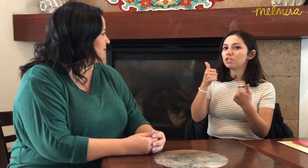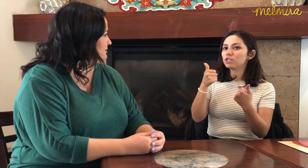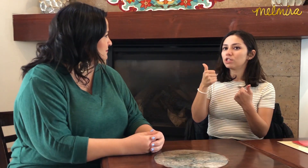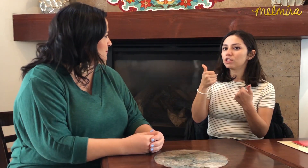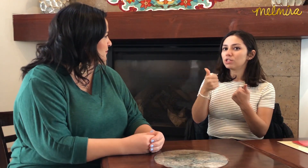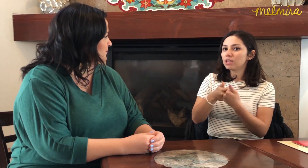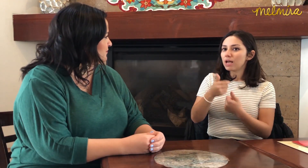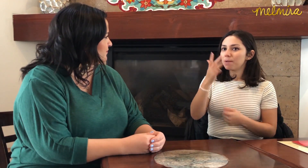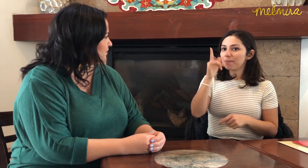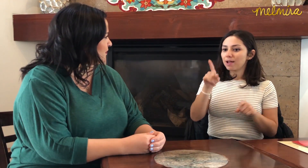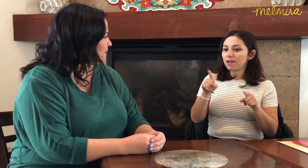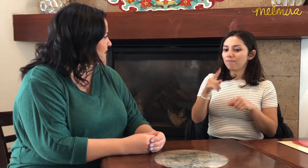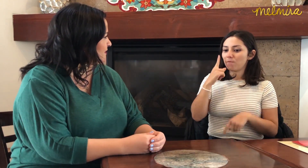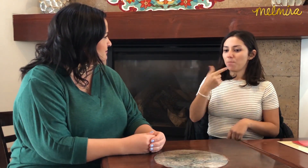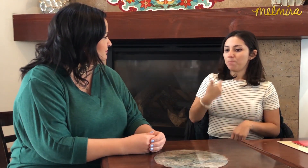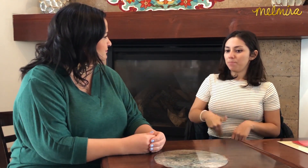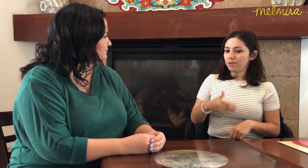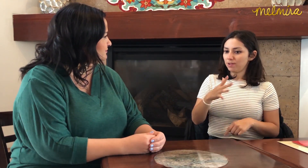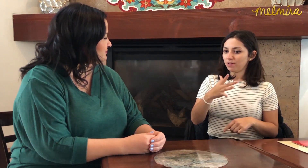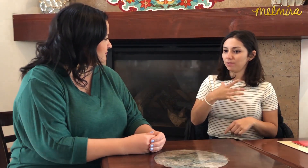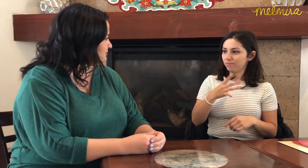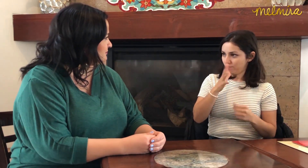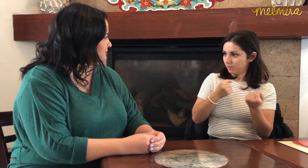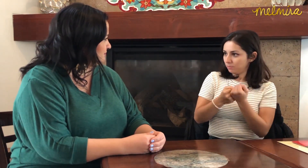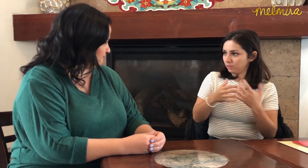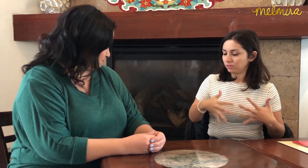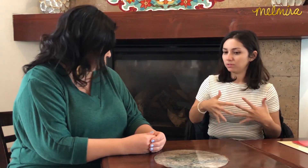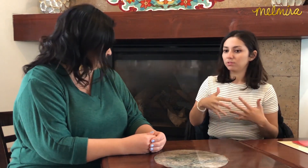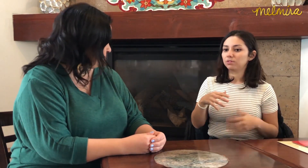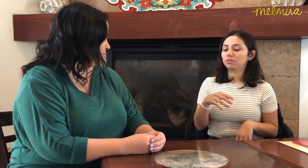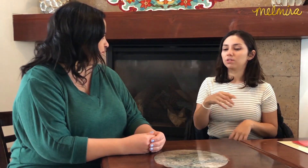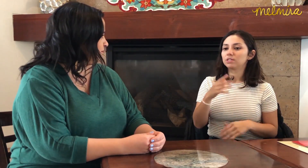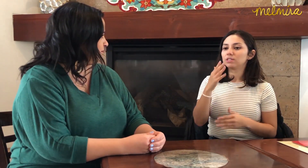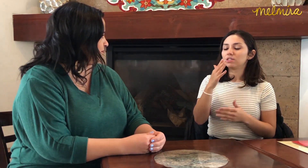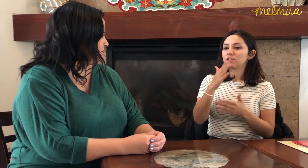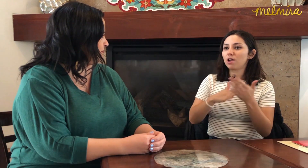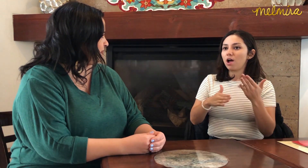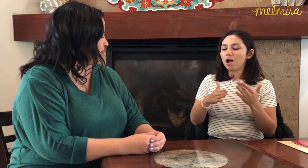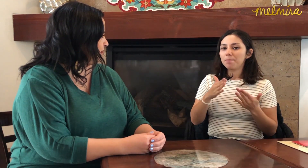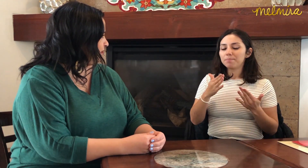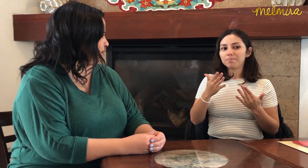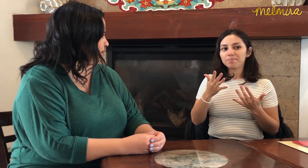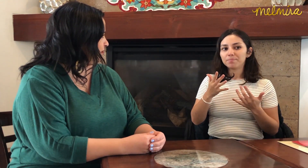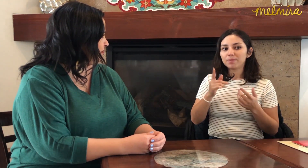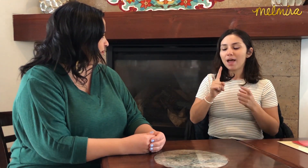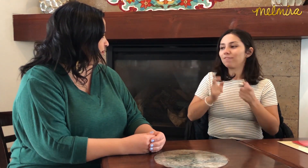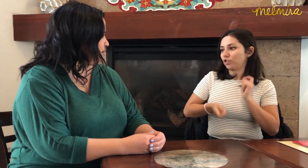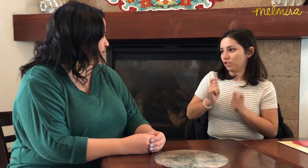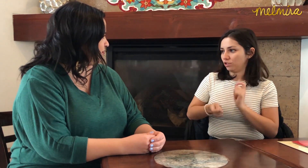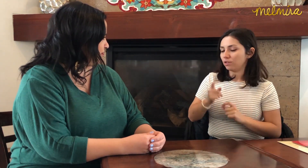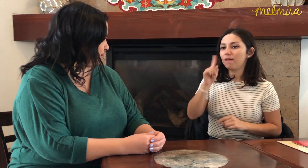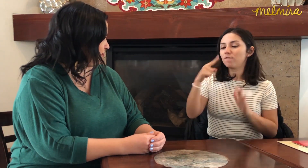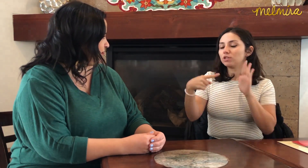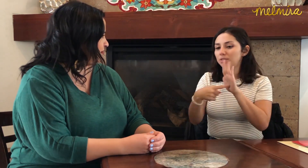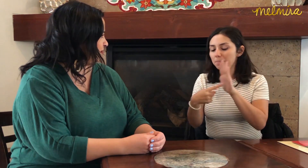Uh, the real challenge for me as a feminist... some adjustments had to be made.